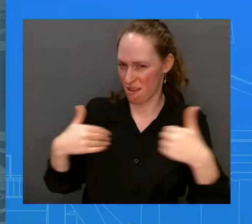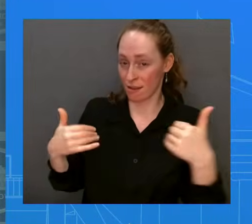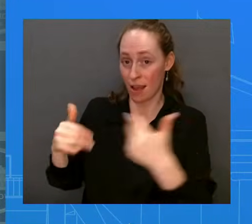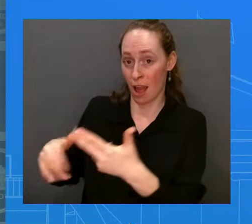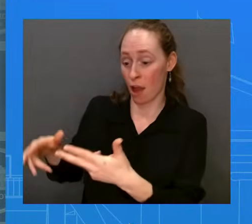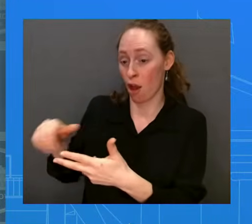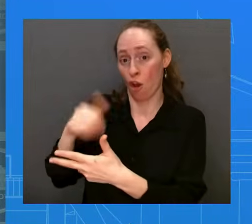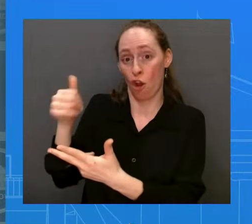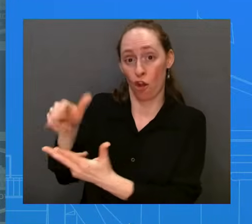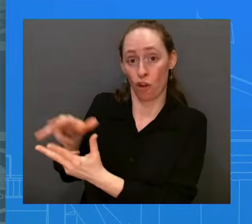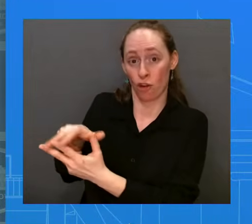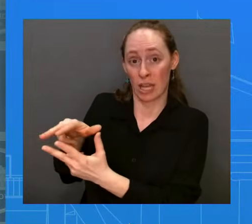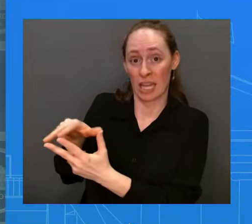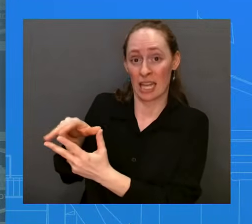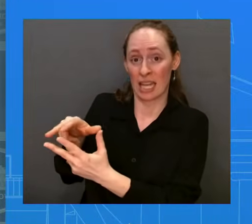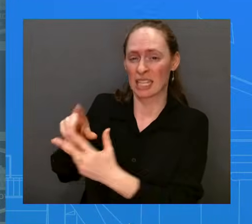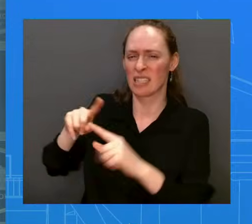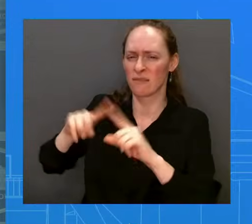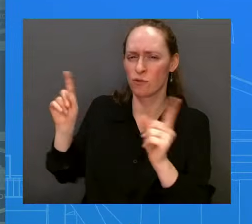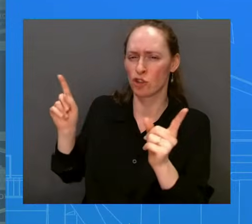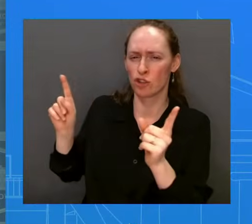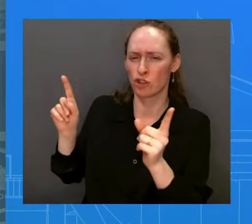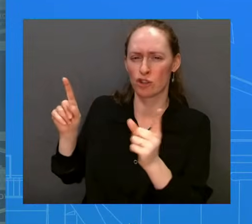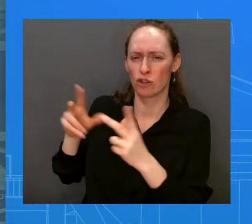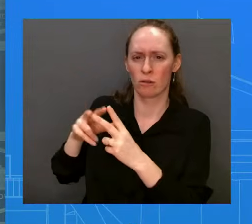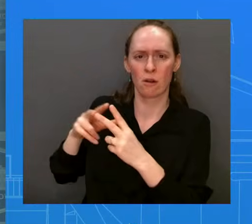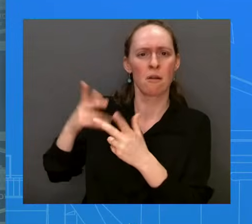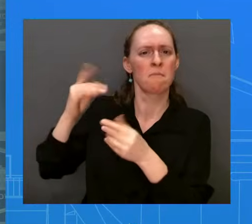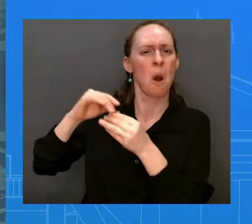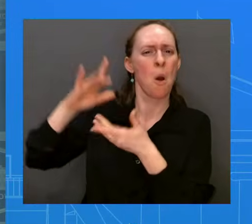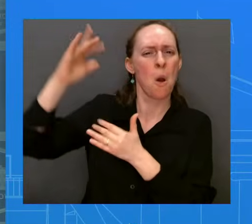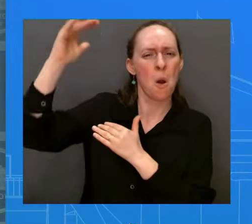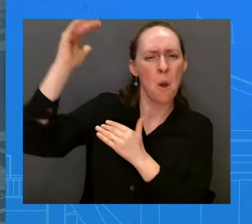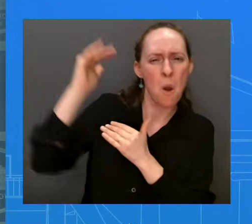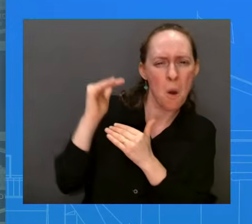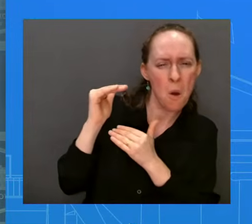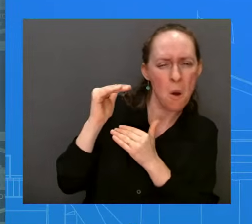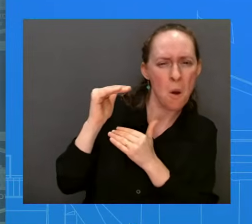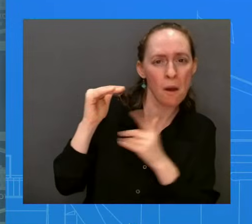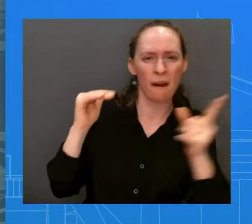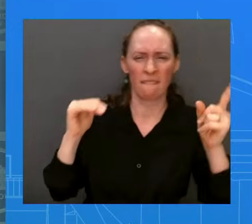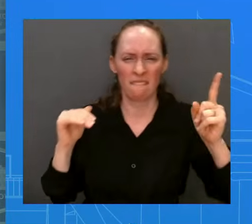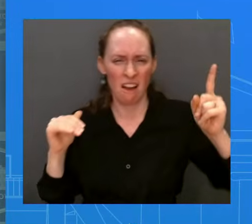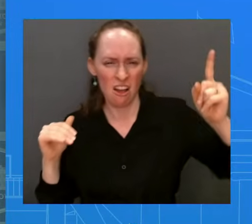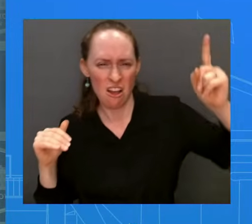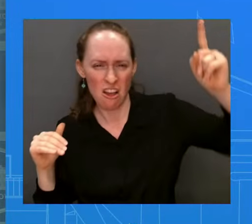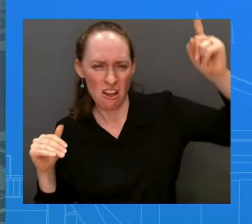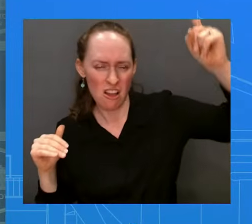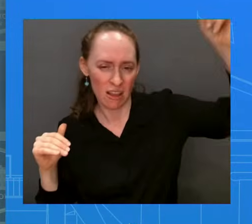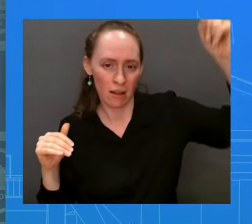The Press: Is that the threshold now: a risk to civilian aircraft? Mr. Kirby: Just -- just let me -- let me get through this. >> The Press: Okay. Mr. Kirby: And then altitude is different.